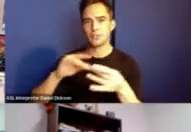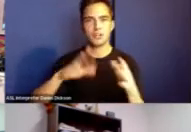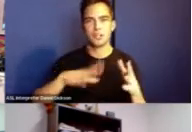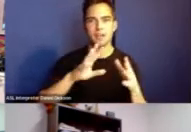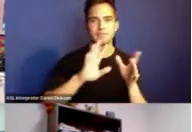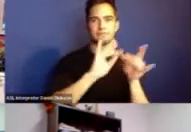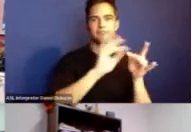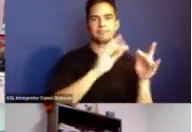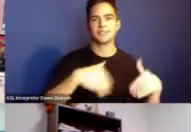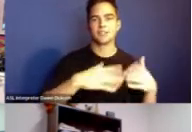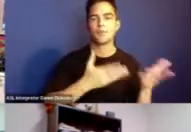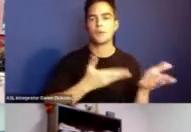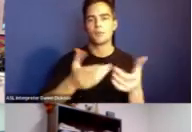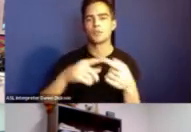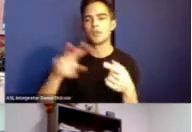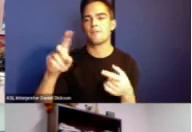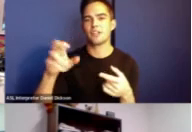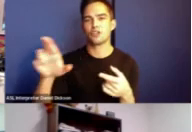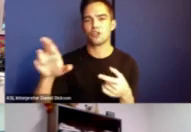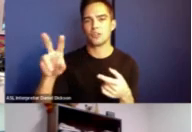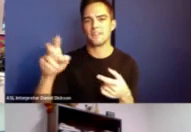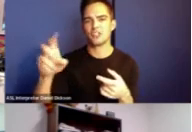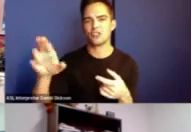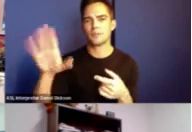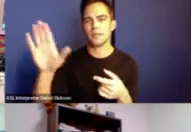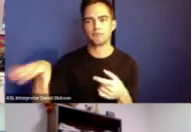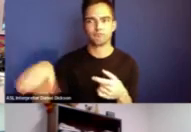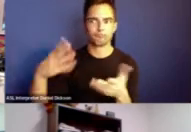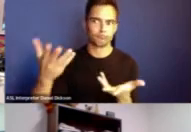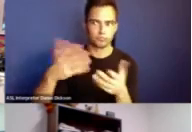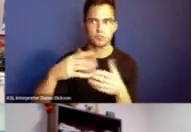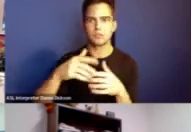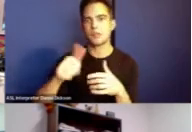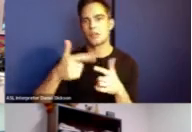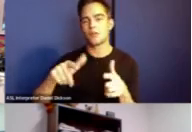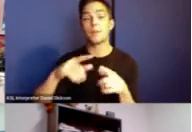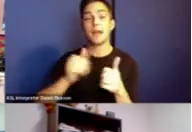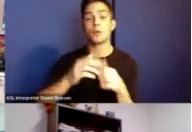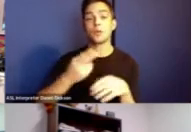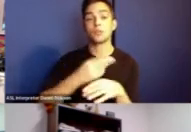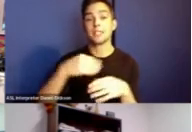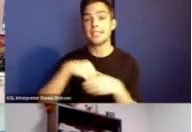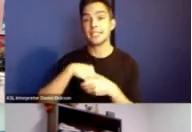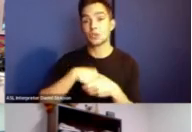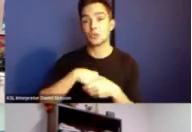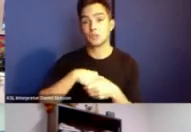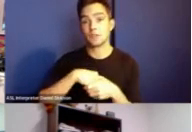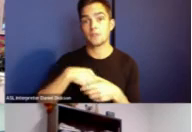conversation to the vendor. But as far as how we've been using it internally, we like the